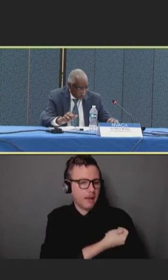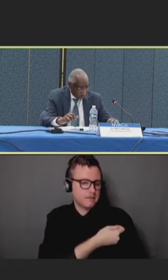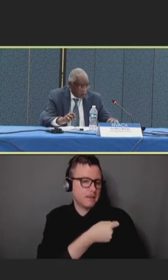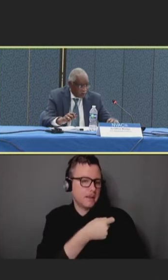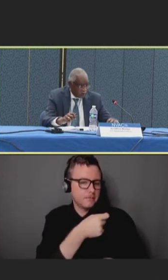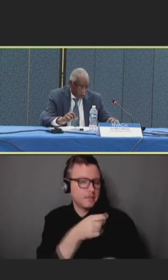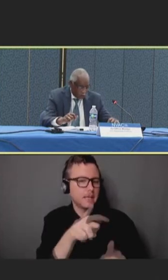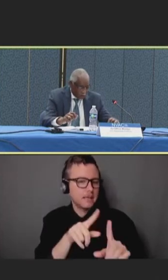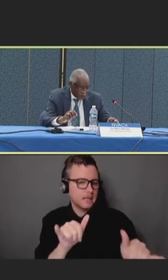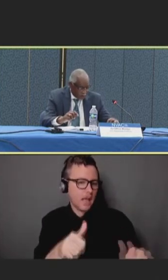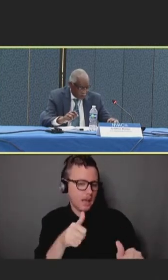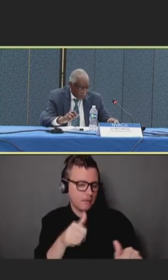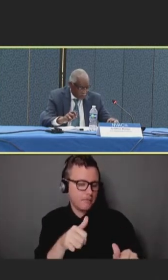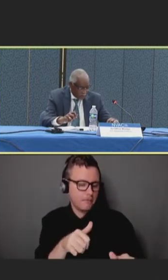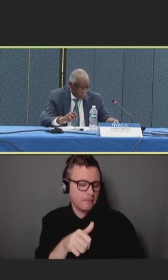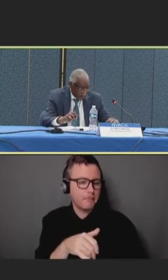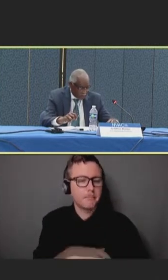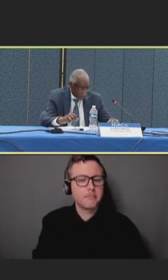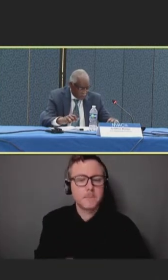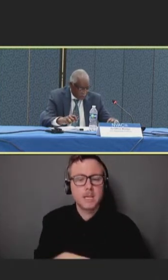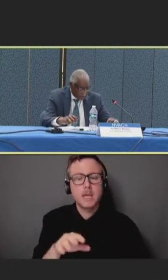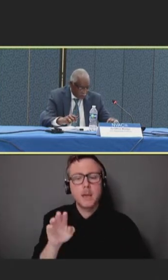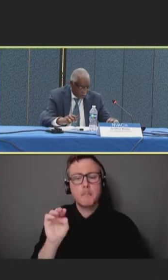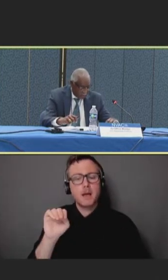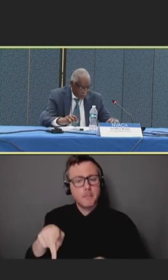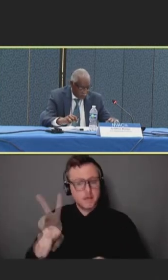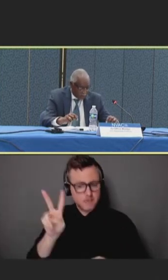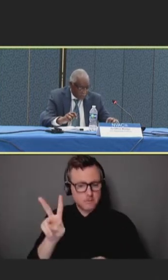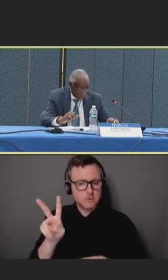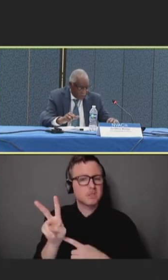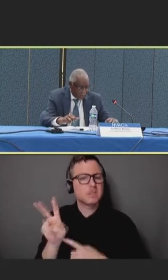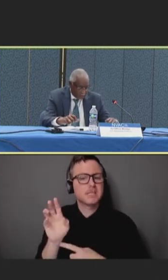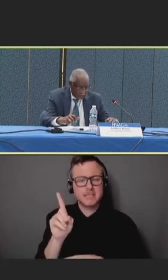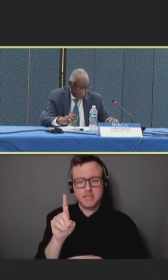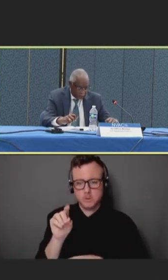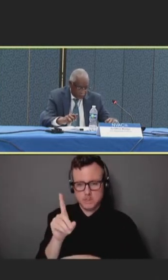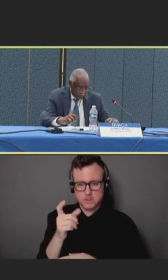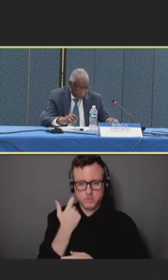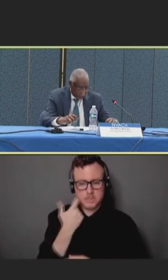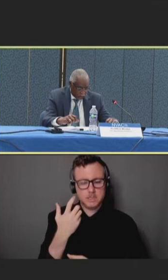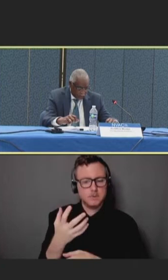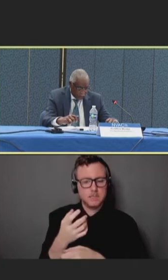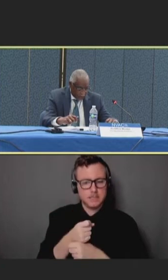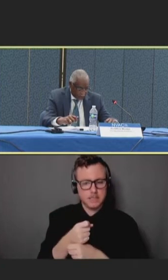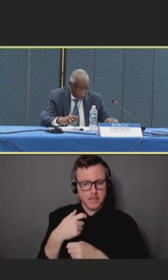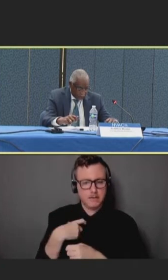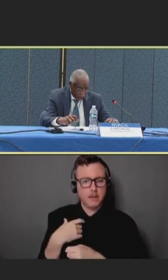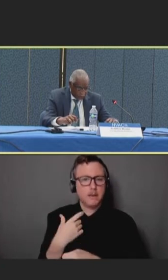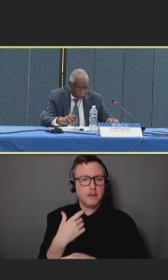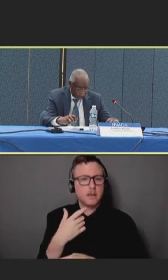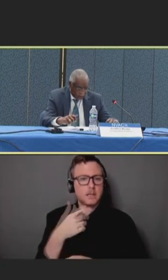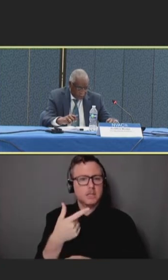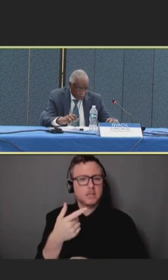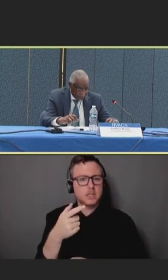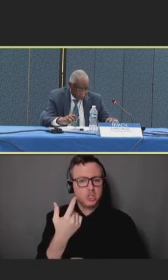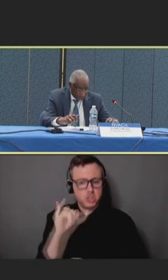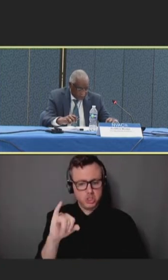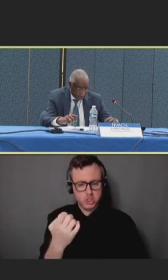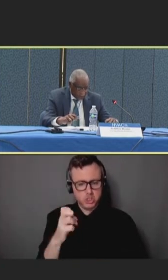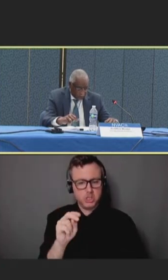In regards to monkeypox, DoD has received and is administering JYNNEOS vaccine for